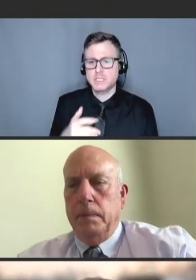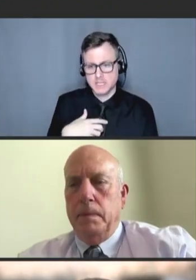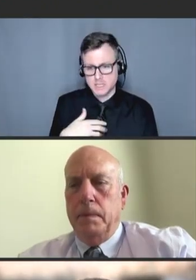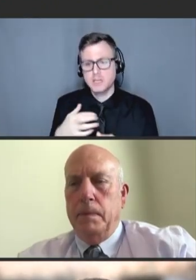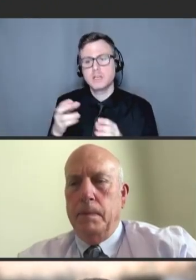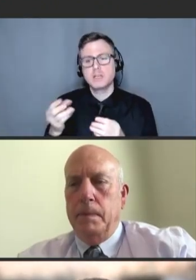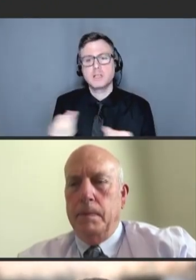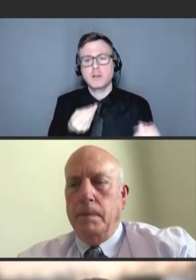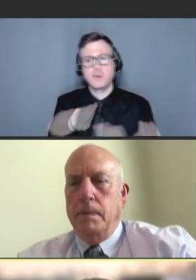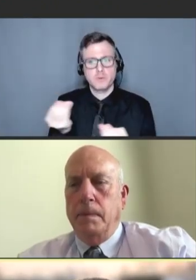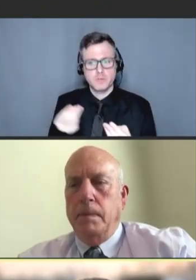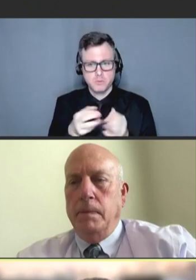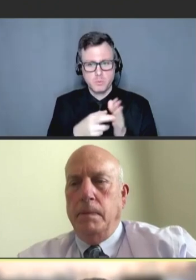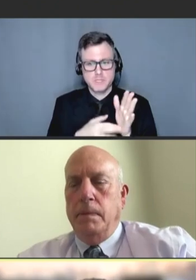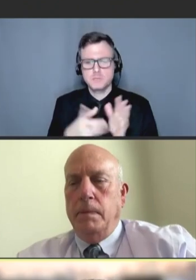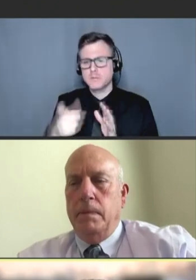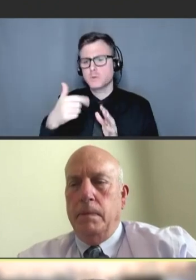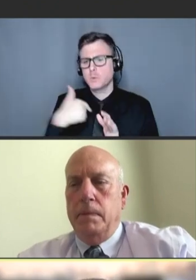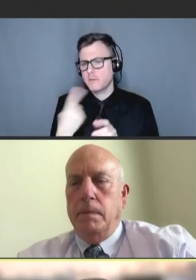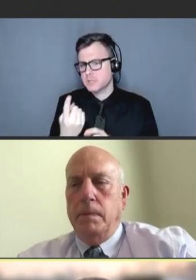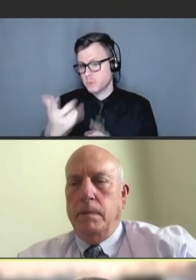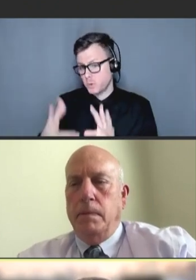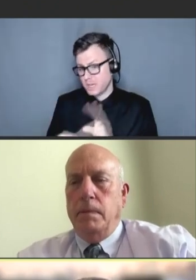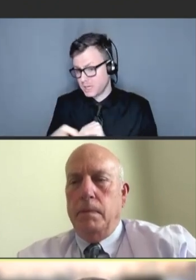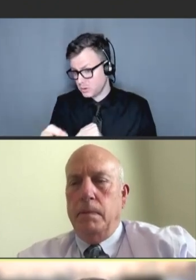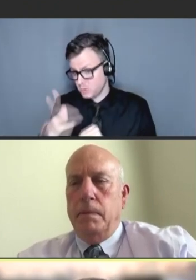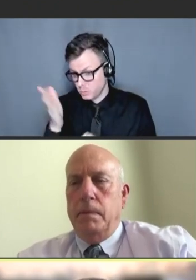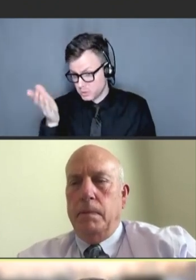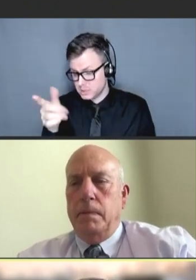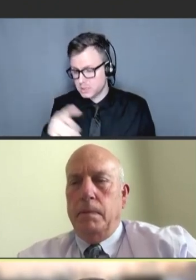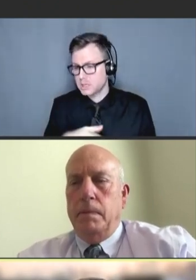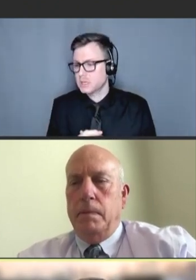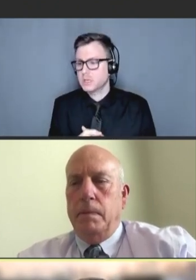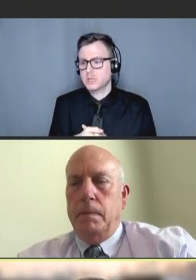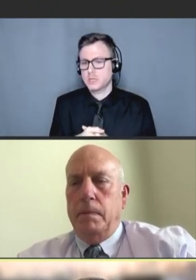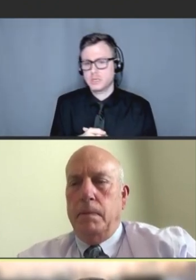Roxanna Diba: Well, this will be the -- [speaking simultaneously]